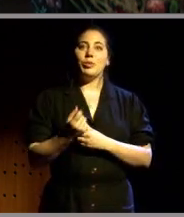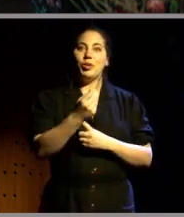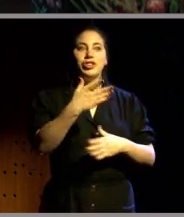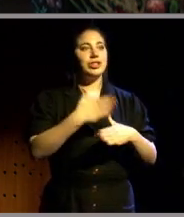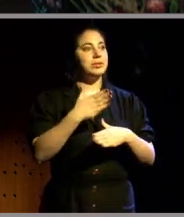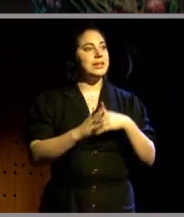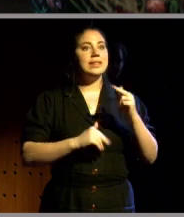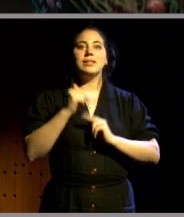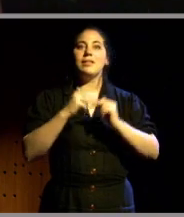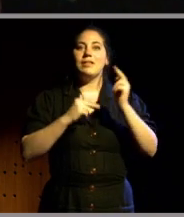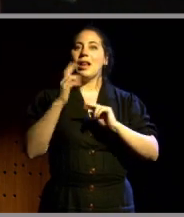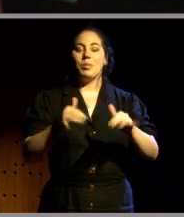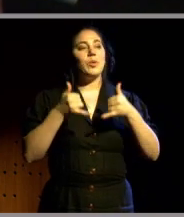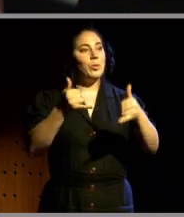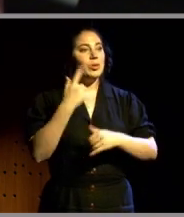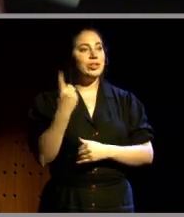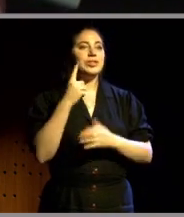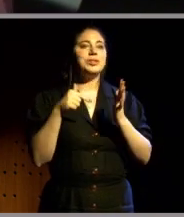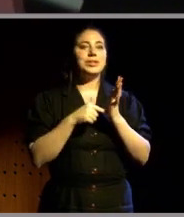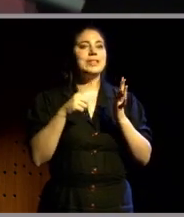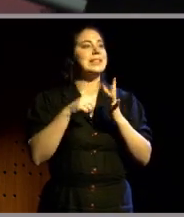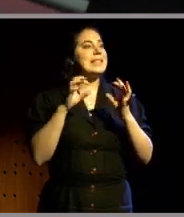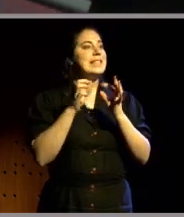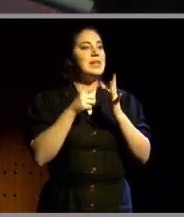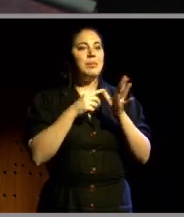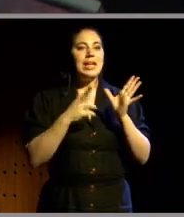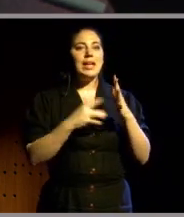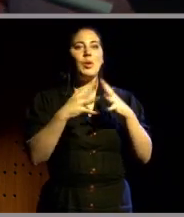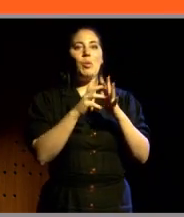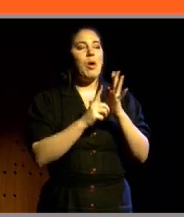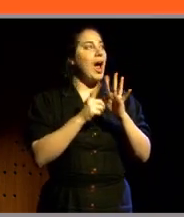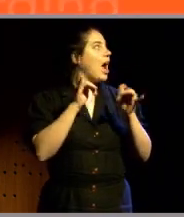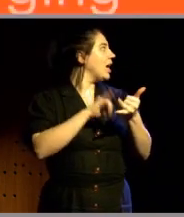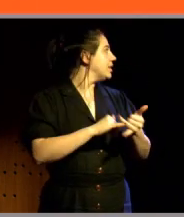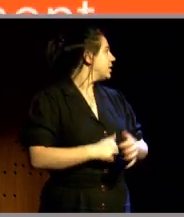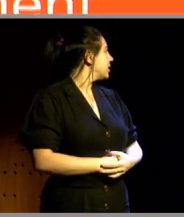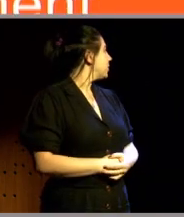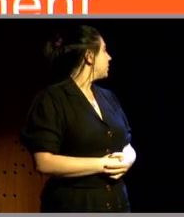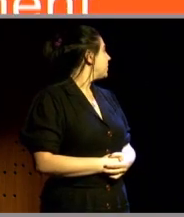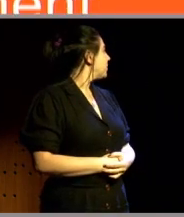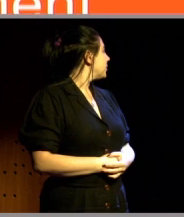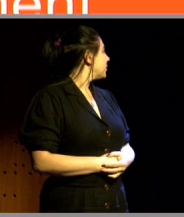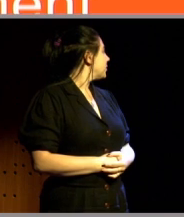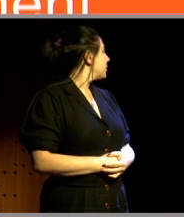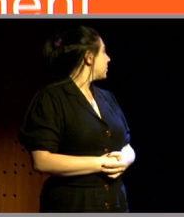award goes to Tibian Wyles. It is Creative Australia's honour to present the 2024 First